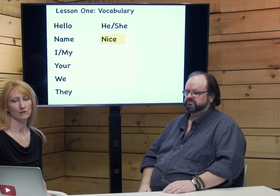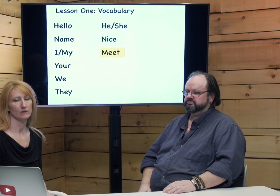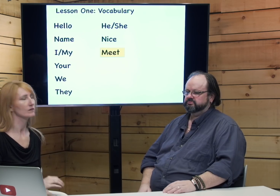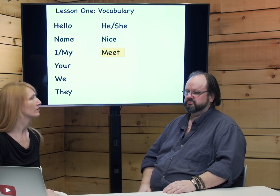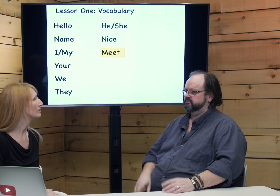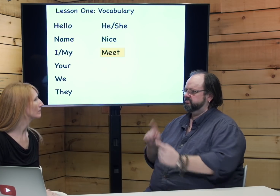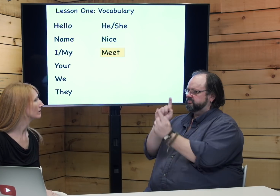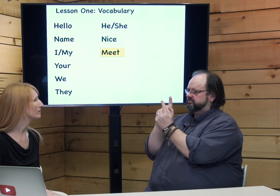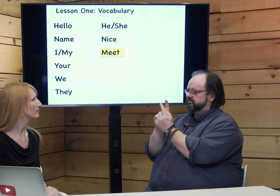meet